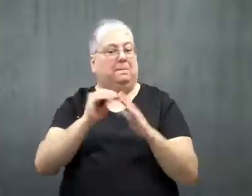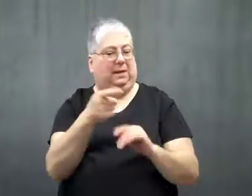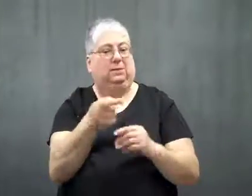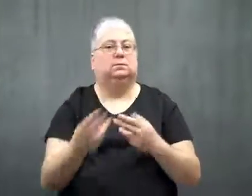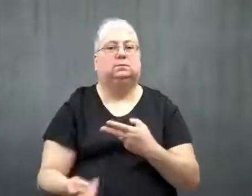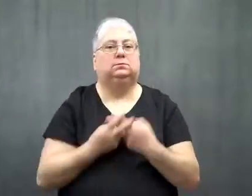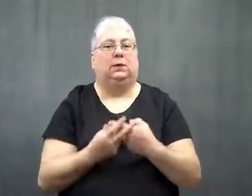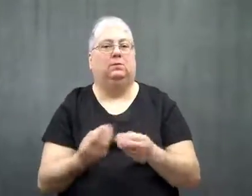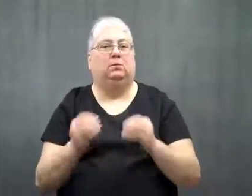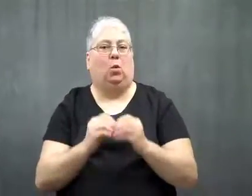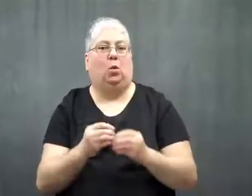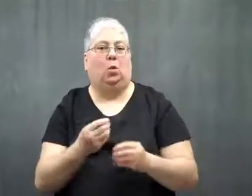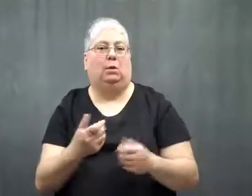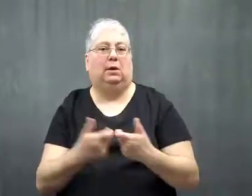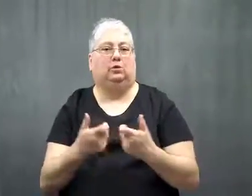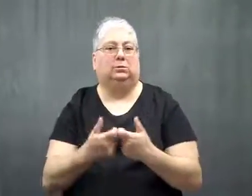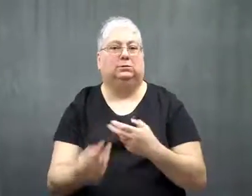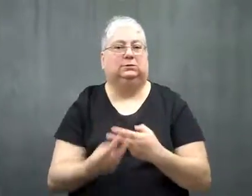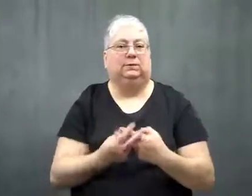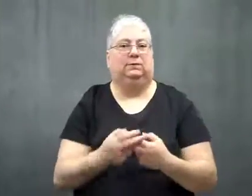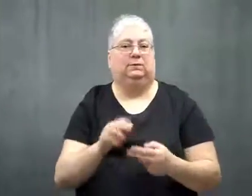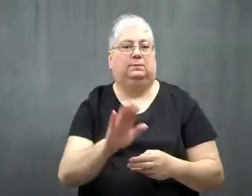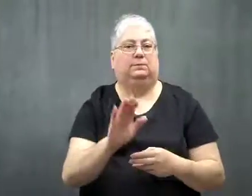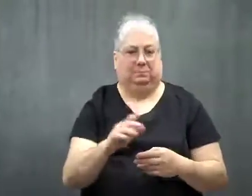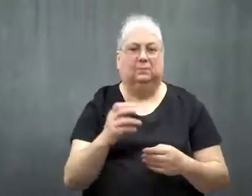This indicates they save electricity.